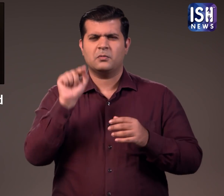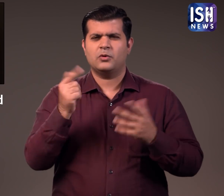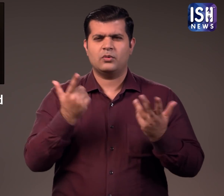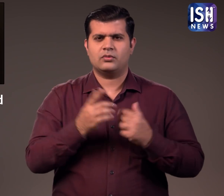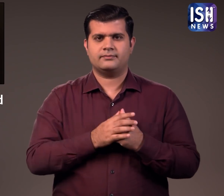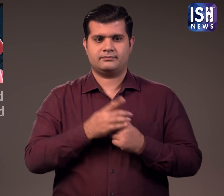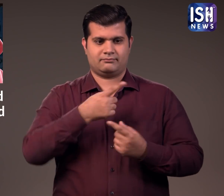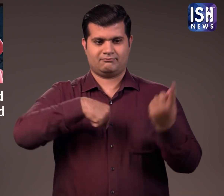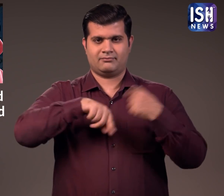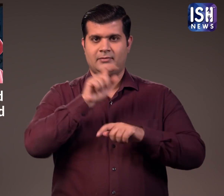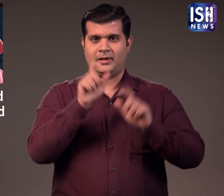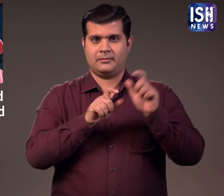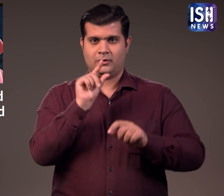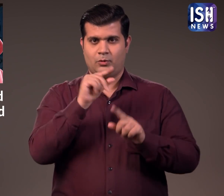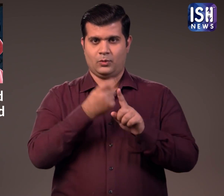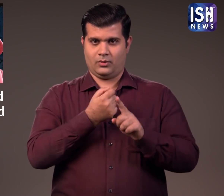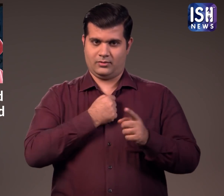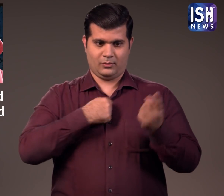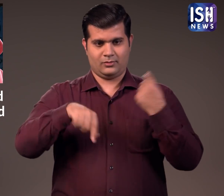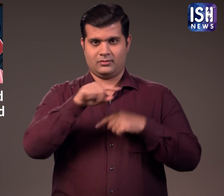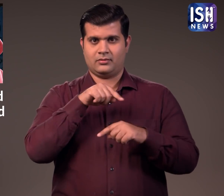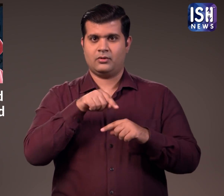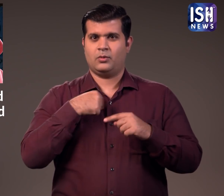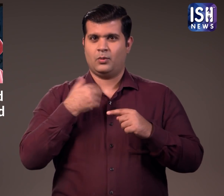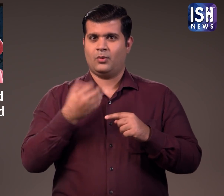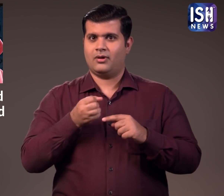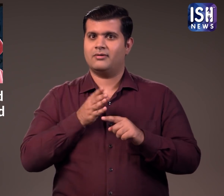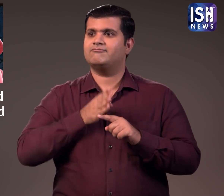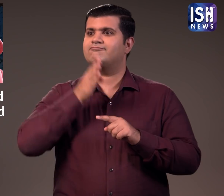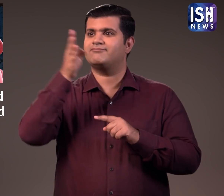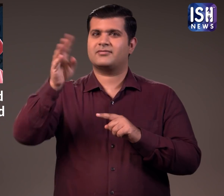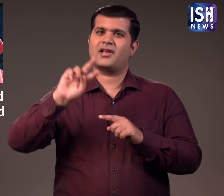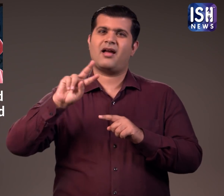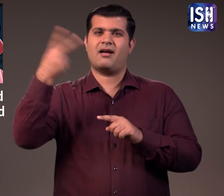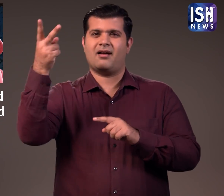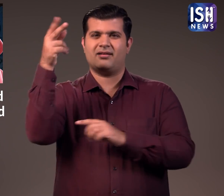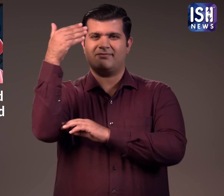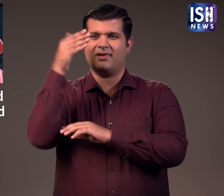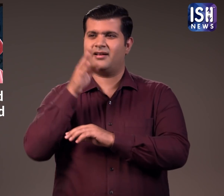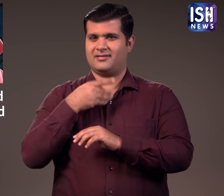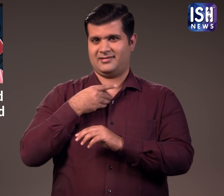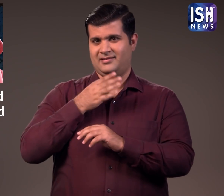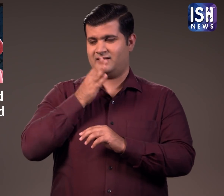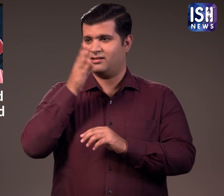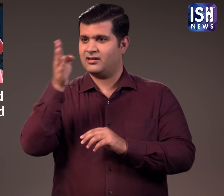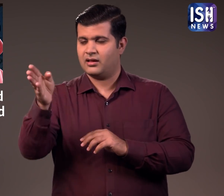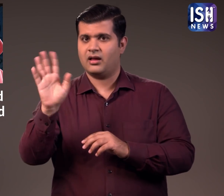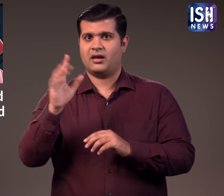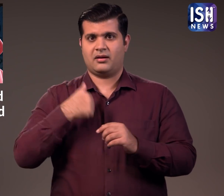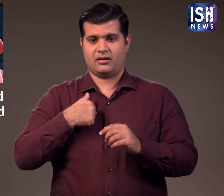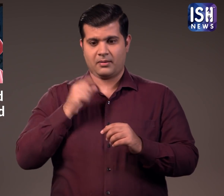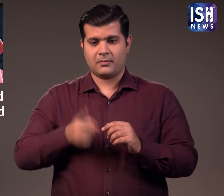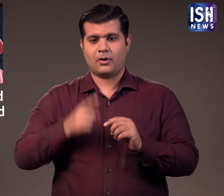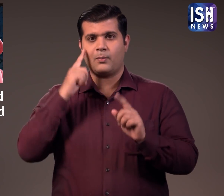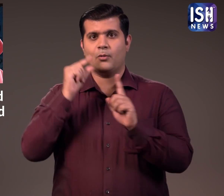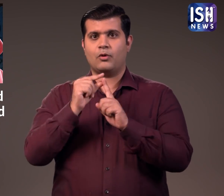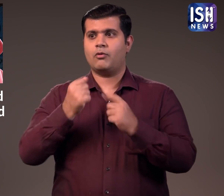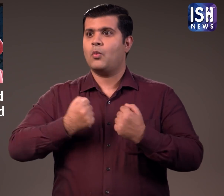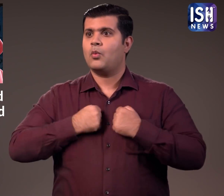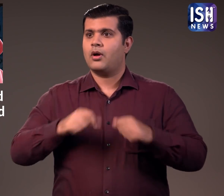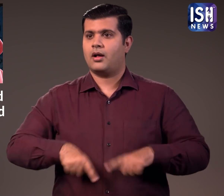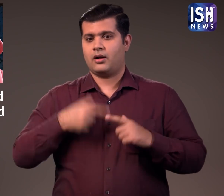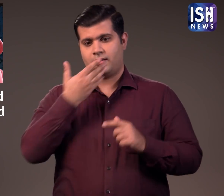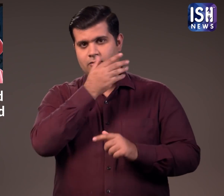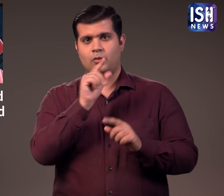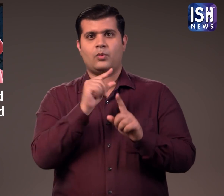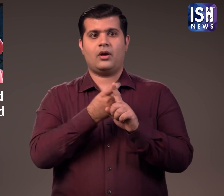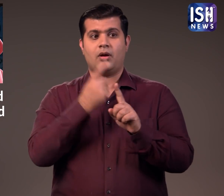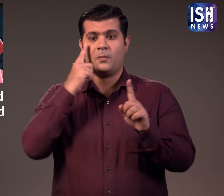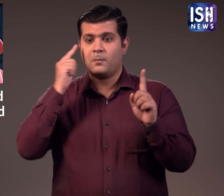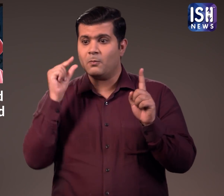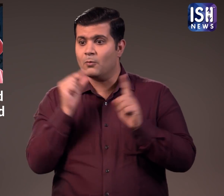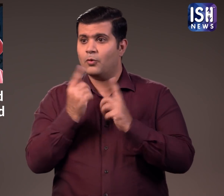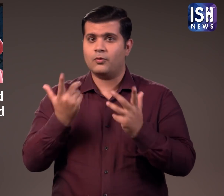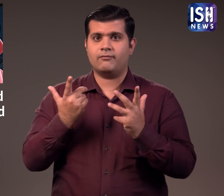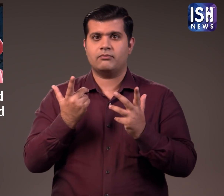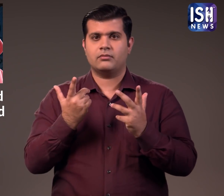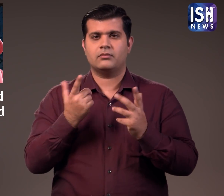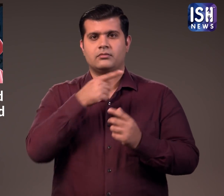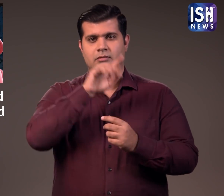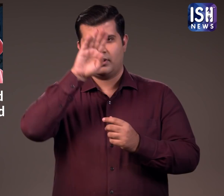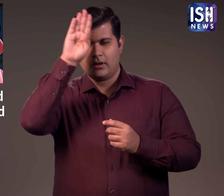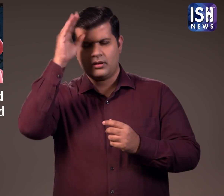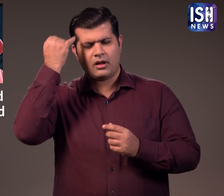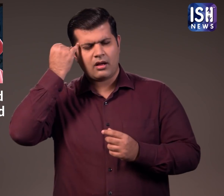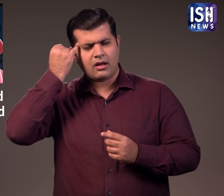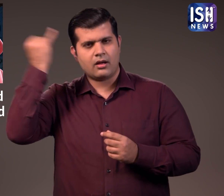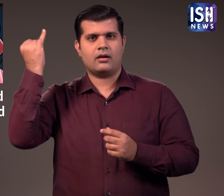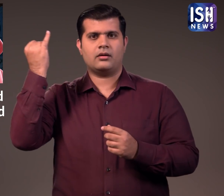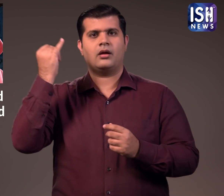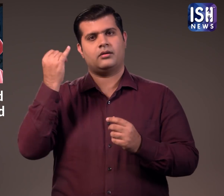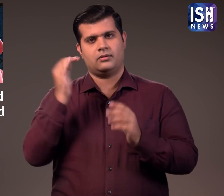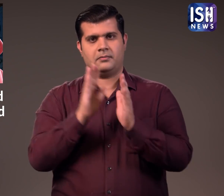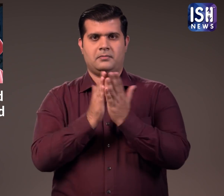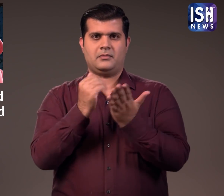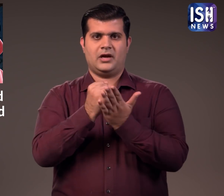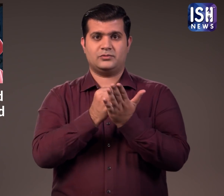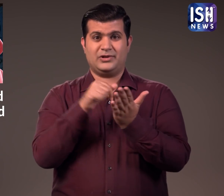He introduced this concept, to make it easier to prove his nationality and identity when traveling to foreign lands.